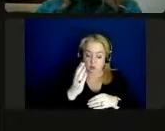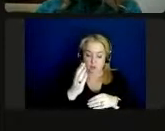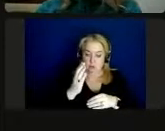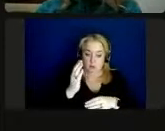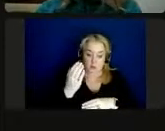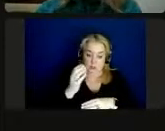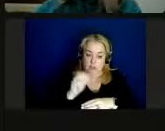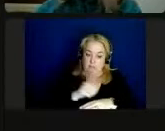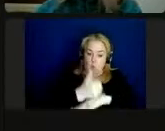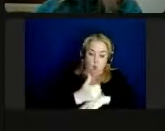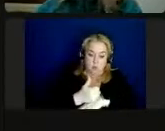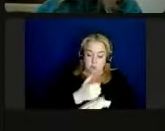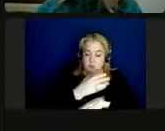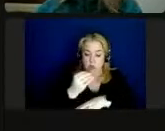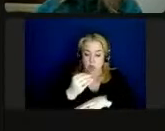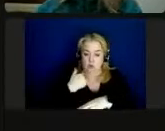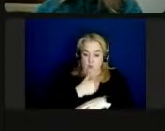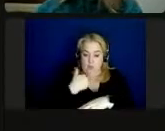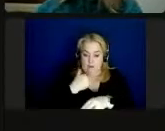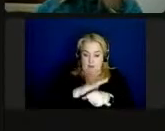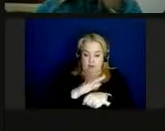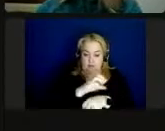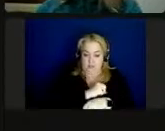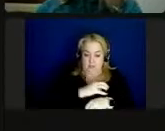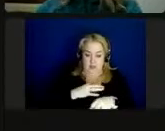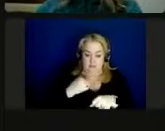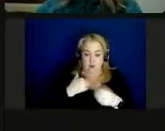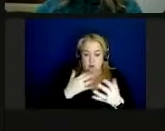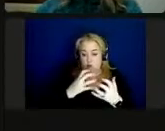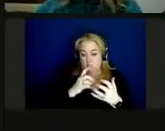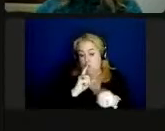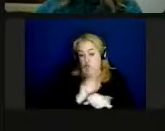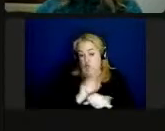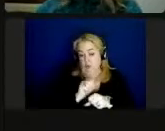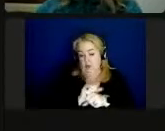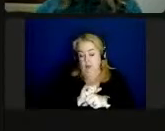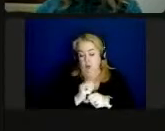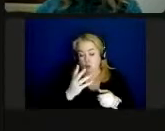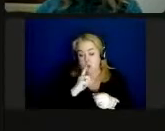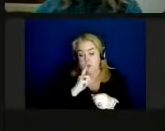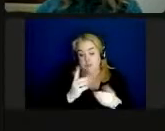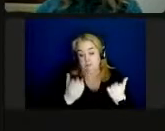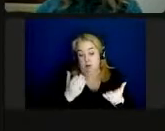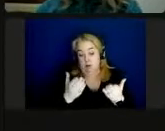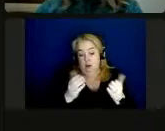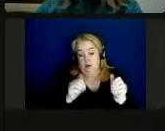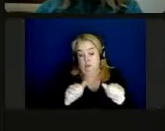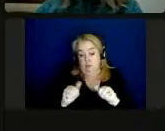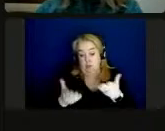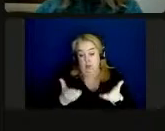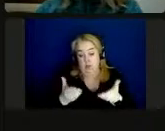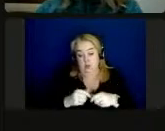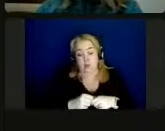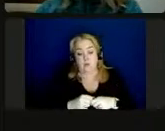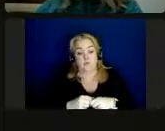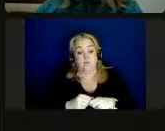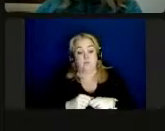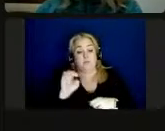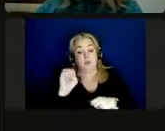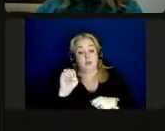I KNOW IT'S POSSIBLE EXISTING WE'RE GOING TO MAKE THAT CALL WAS GIVEN THEN TO ENFORCE IT